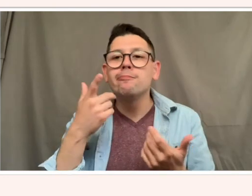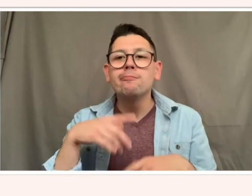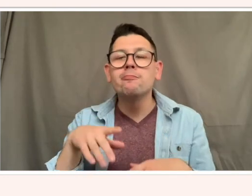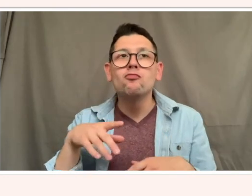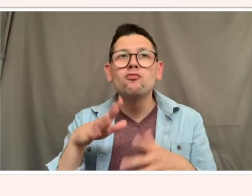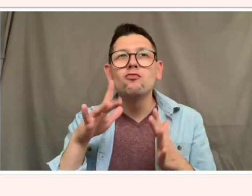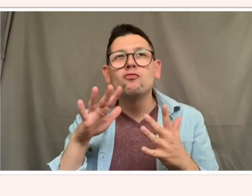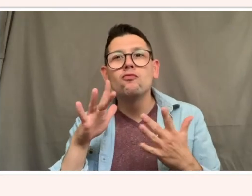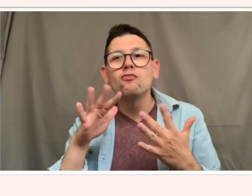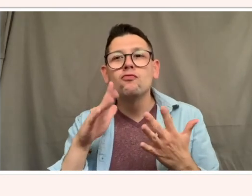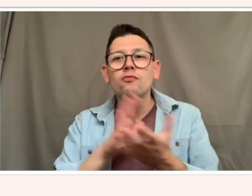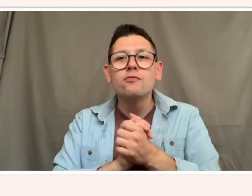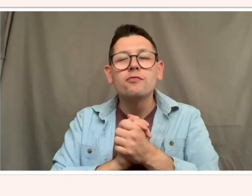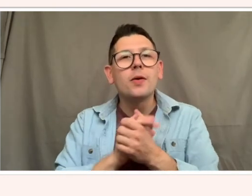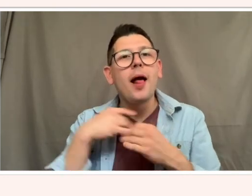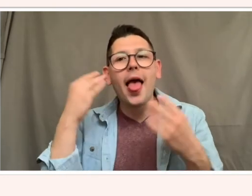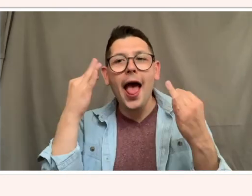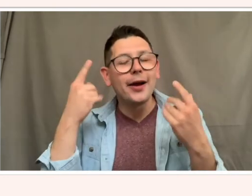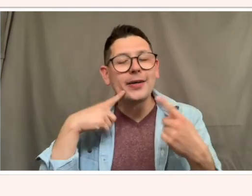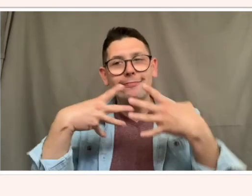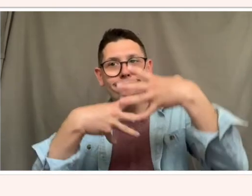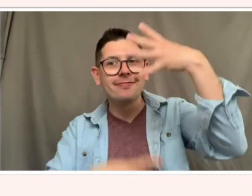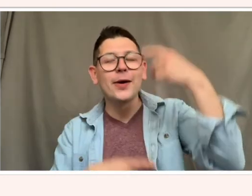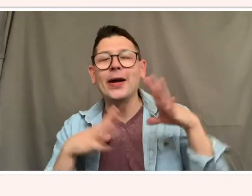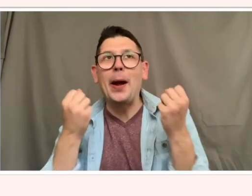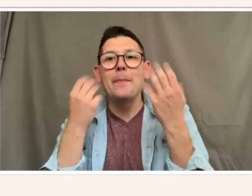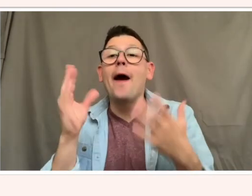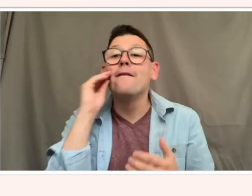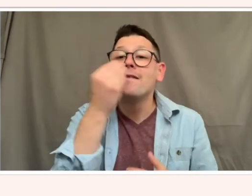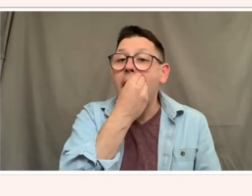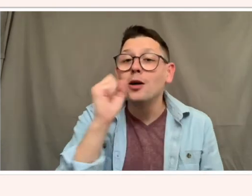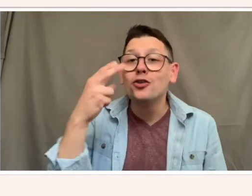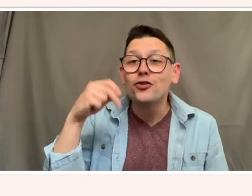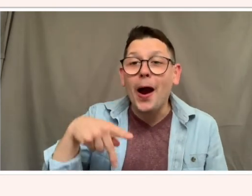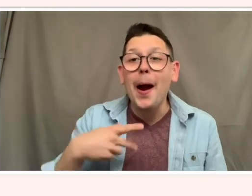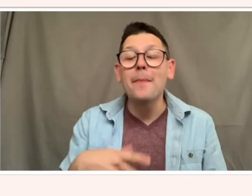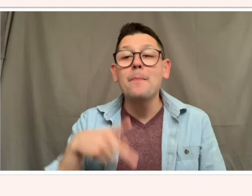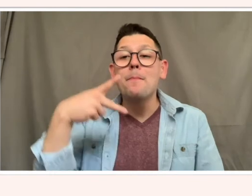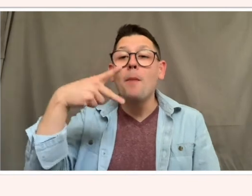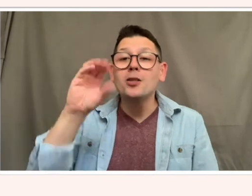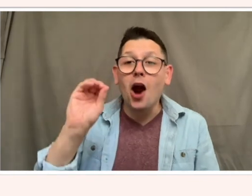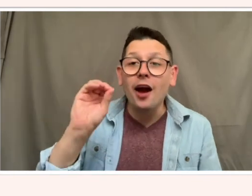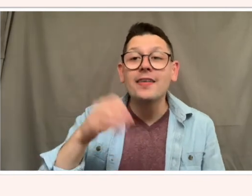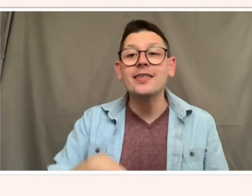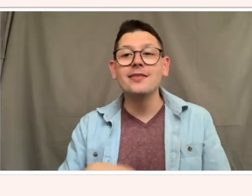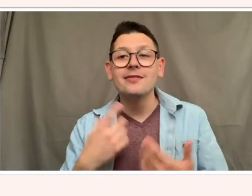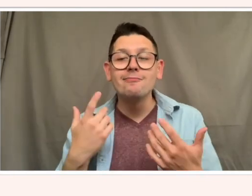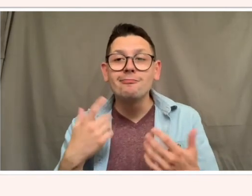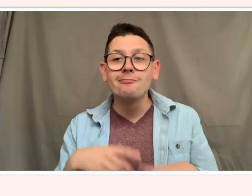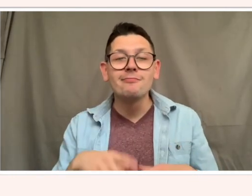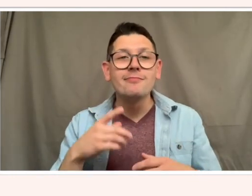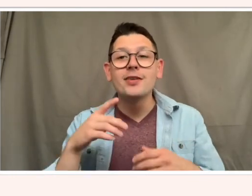We have different situations that we come up with. There's a whole number of them- flower shop, post office.